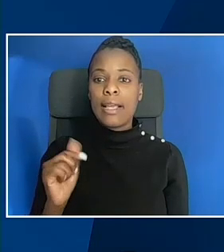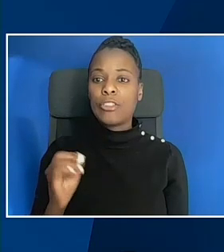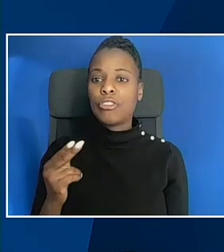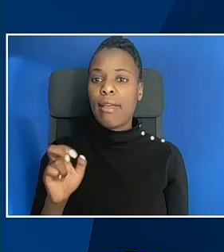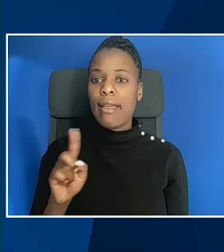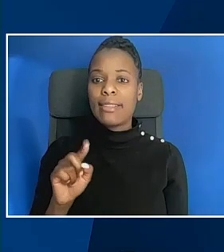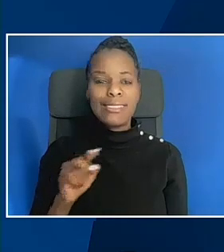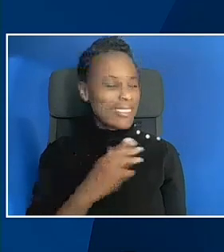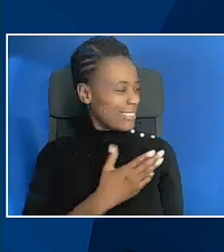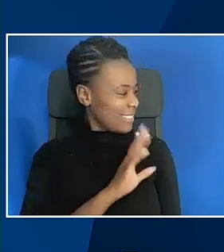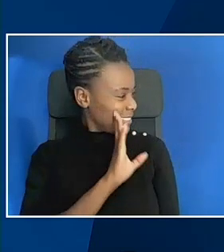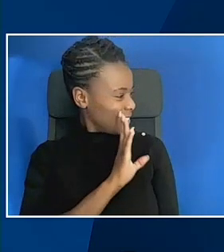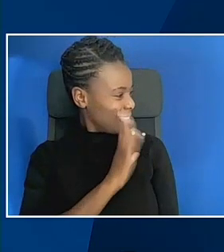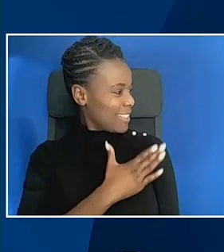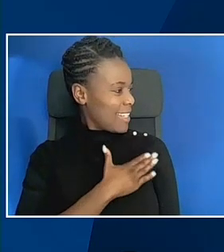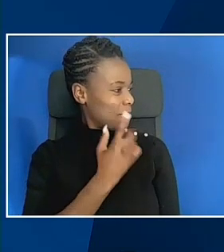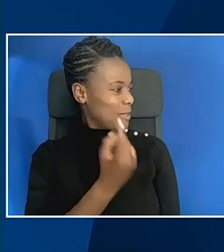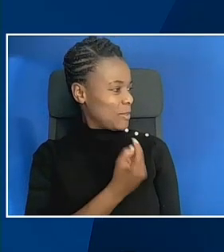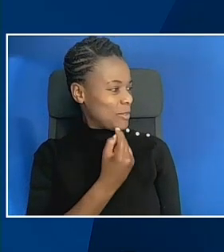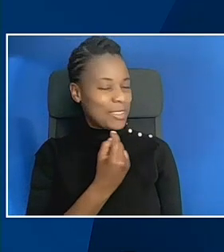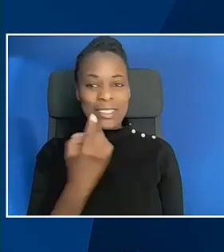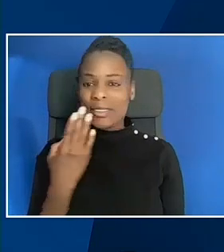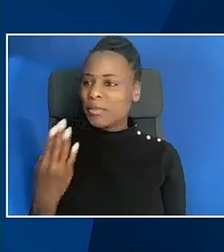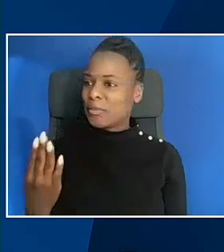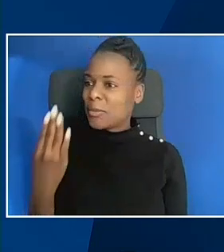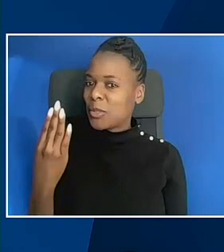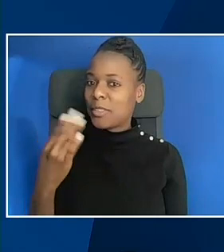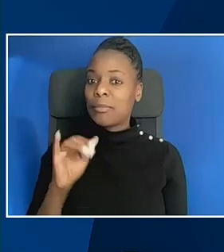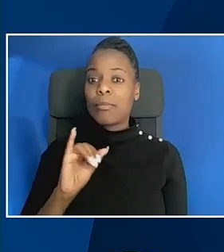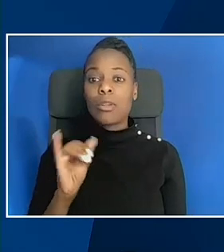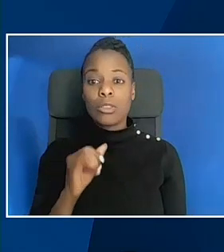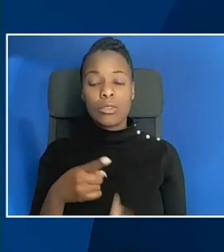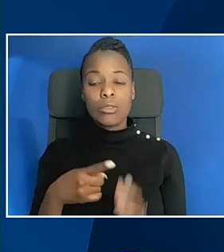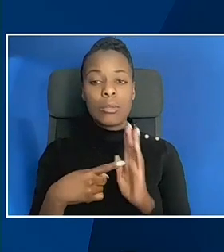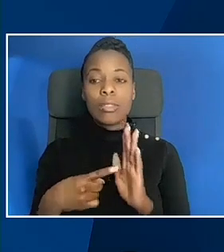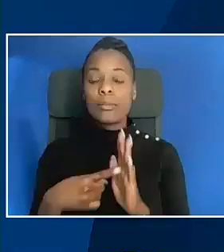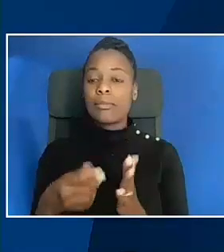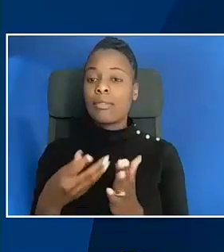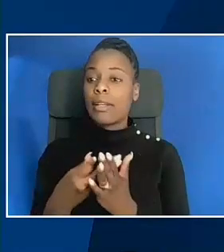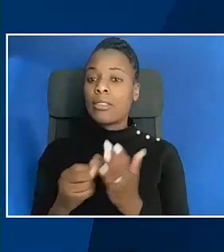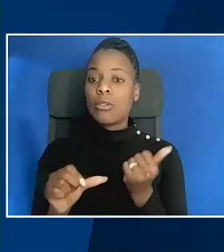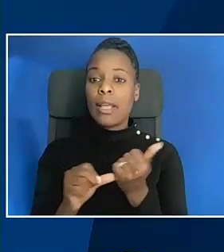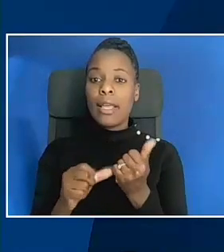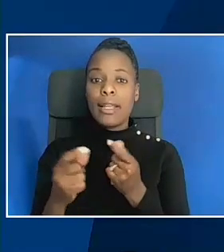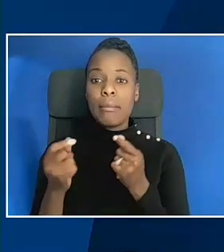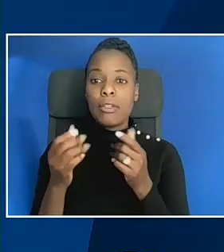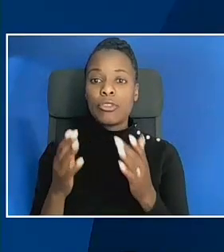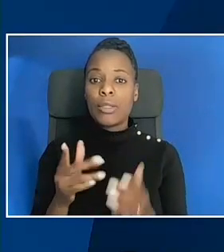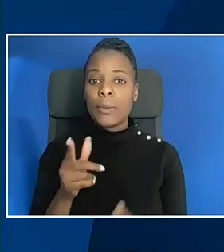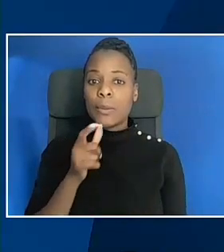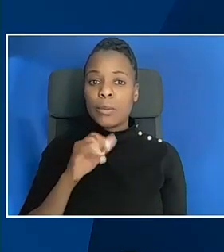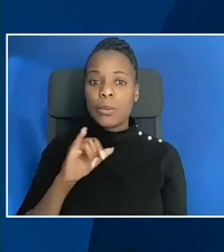Good morning. Representing financial aid administrators, we have JoEllen Price. Good morning. I'm here.